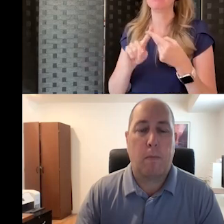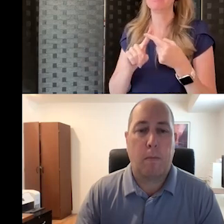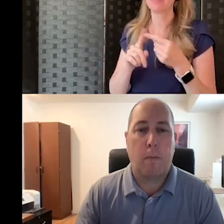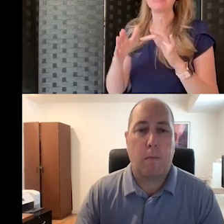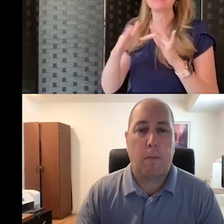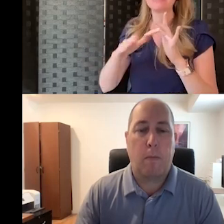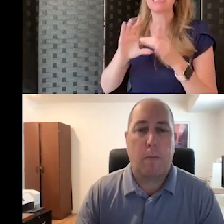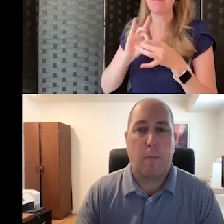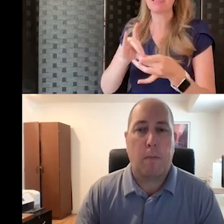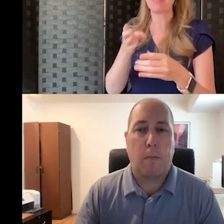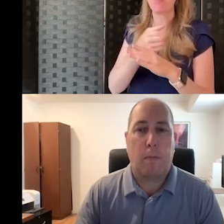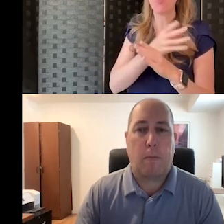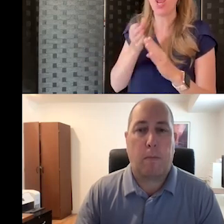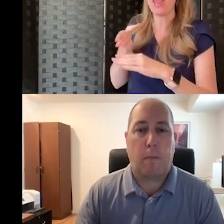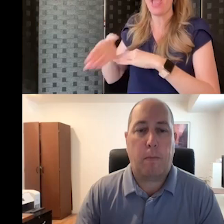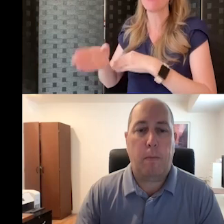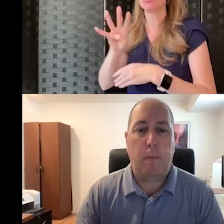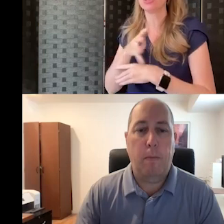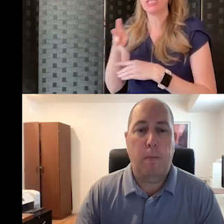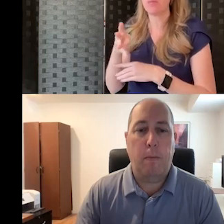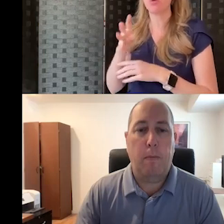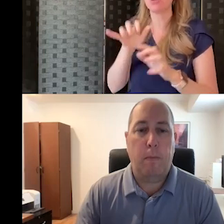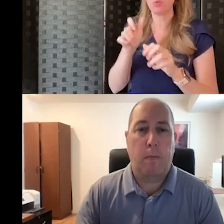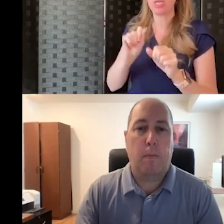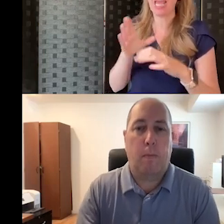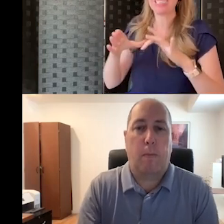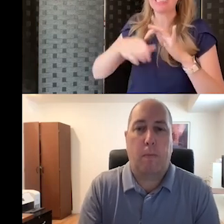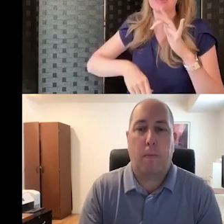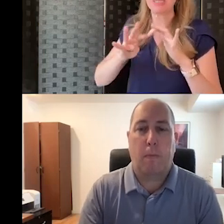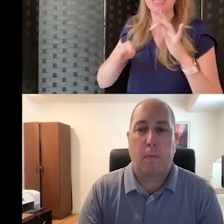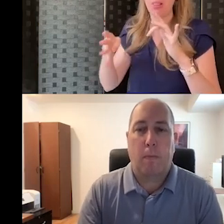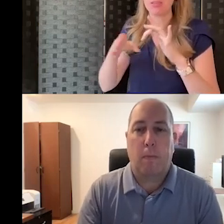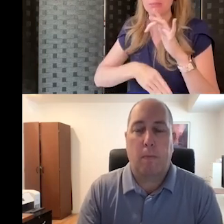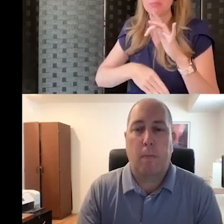and after the table. So a keyboard user can skip past the table and if they are coming up from the